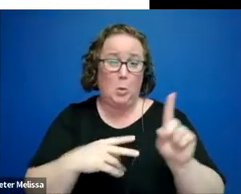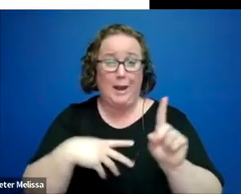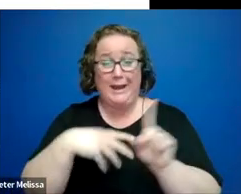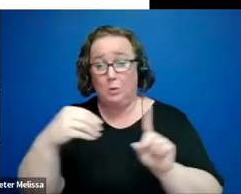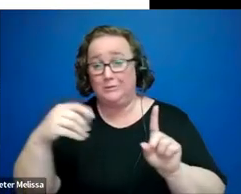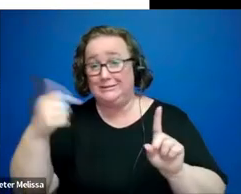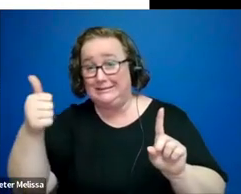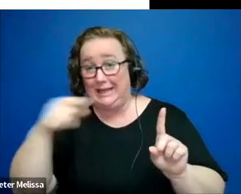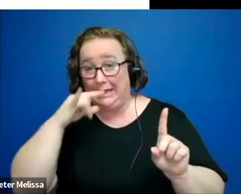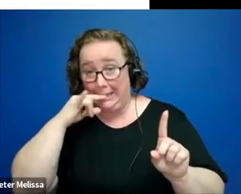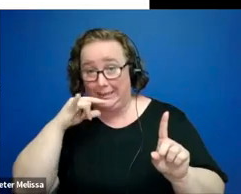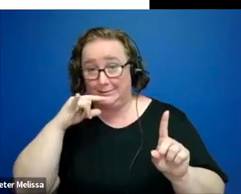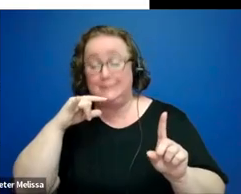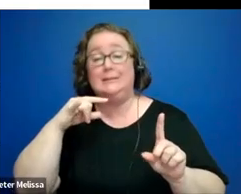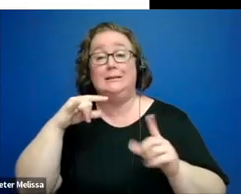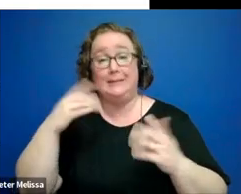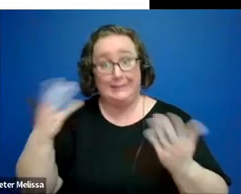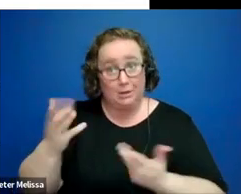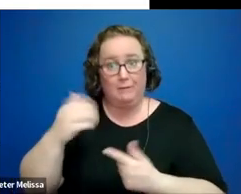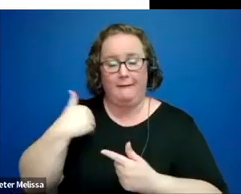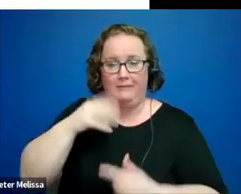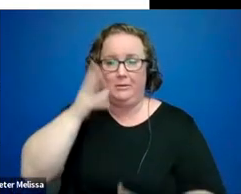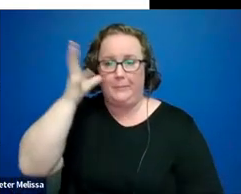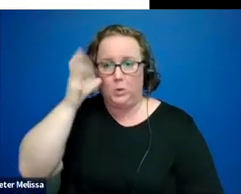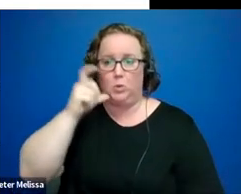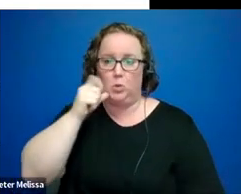the U.S. having a parent with a disability but